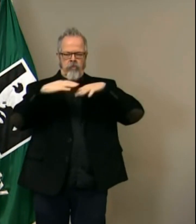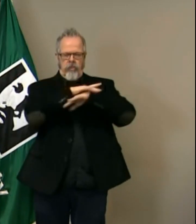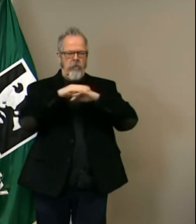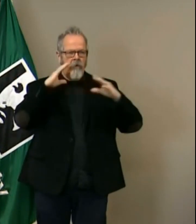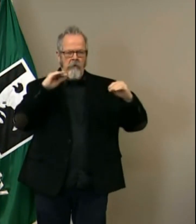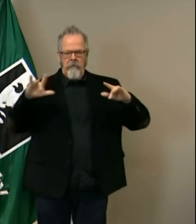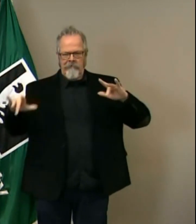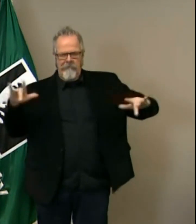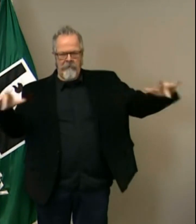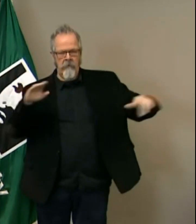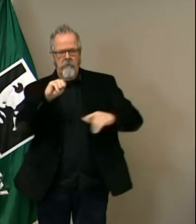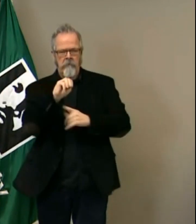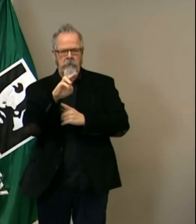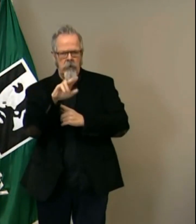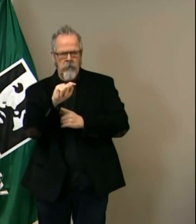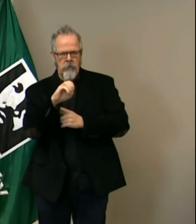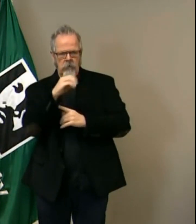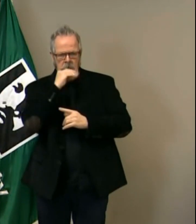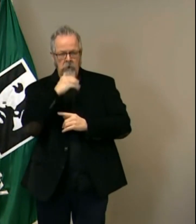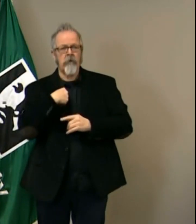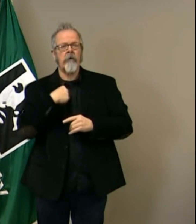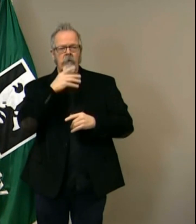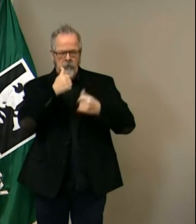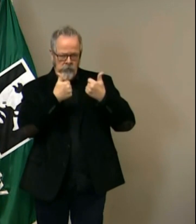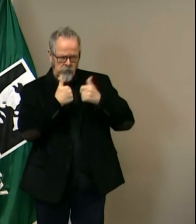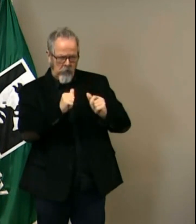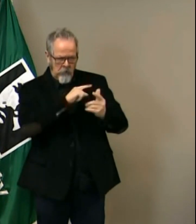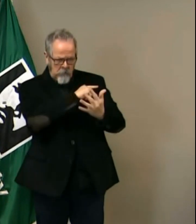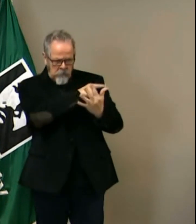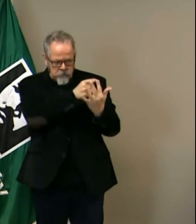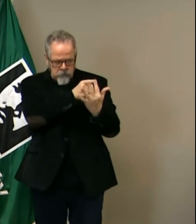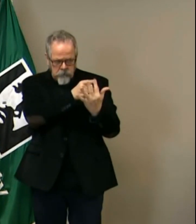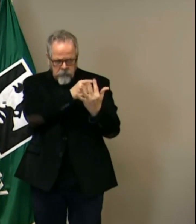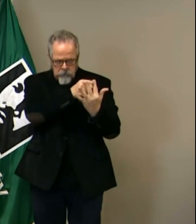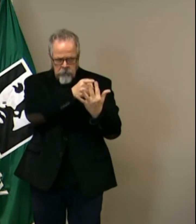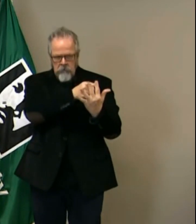get to as many of your questions as possible now I'd like to turn it over to